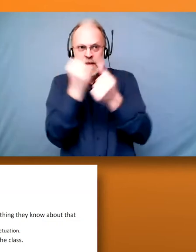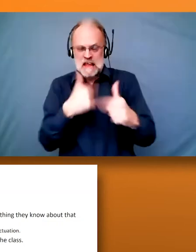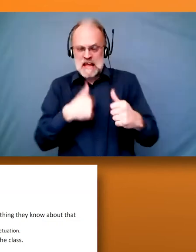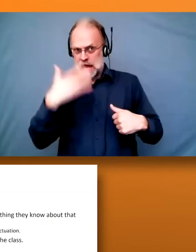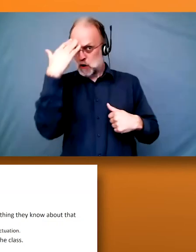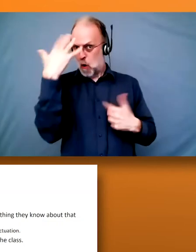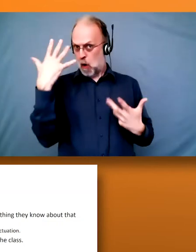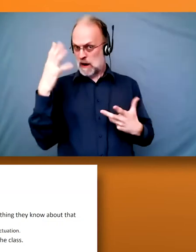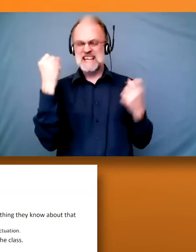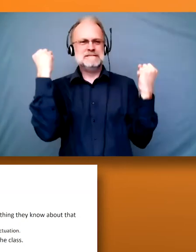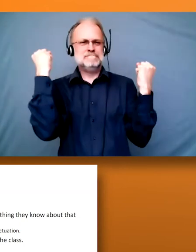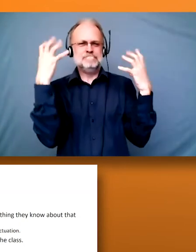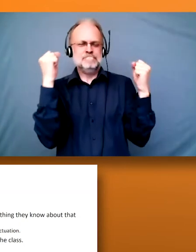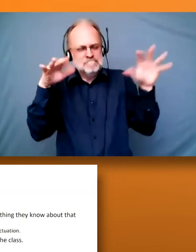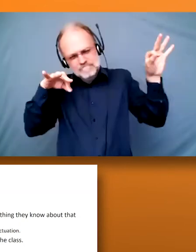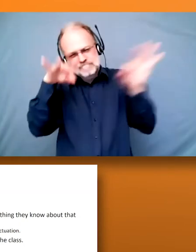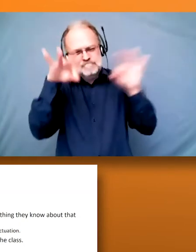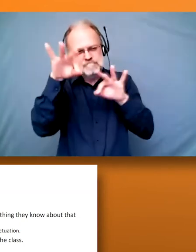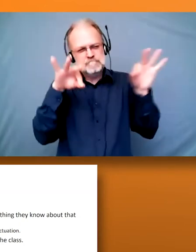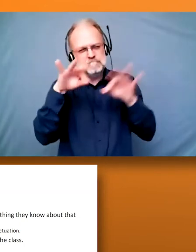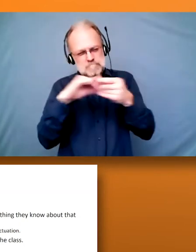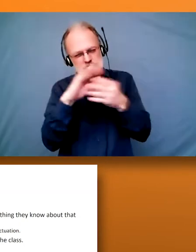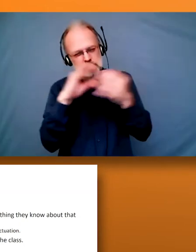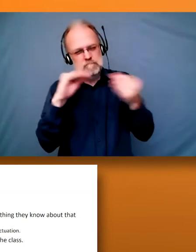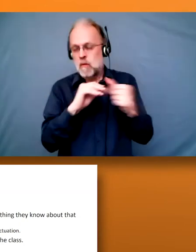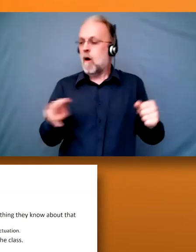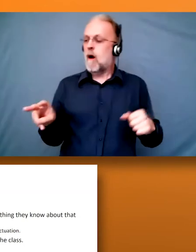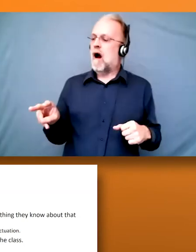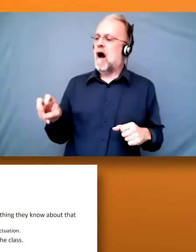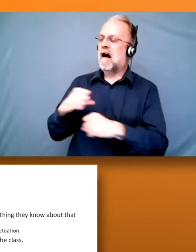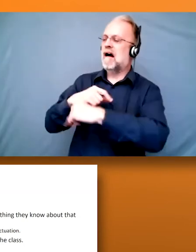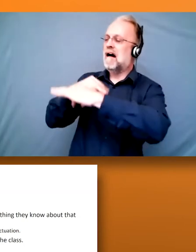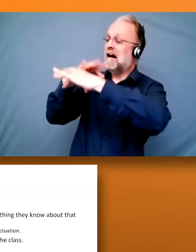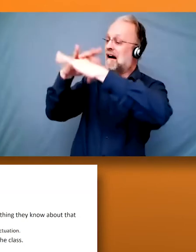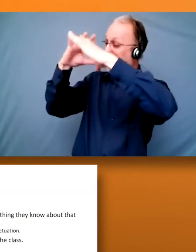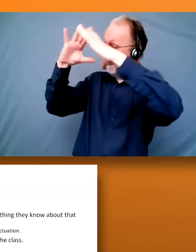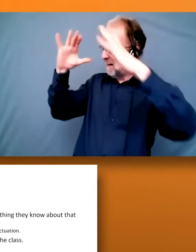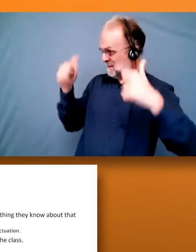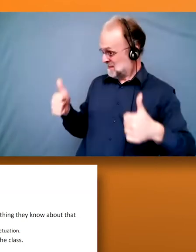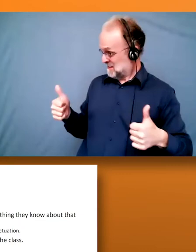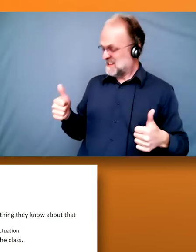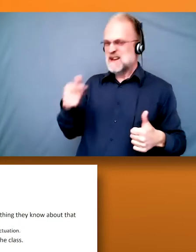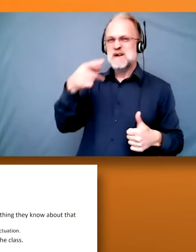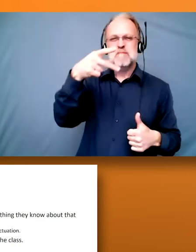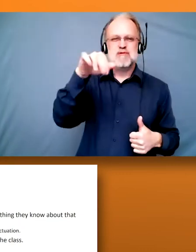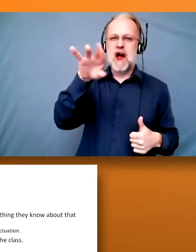or to go with that vocabulary word. It's a good way to prime something if you're about to teach something new,